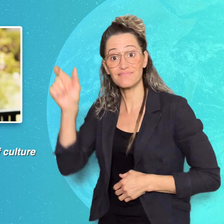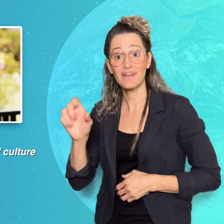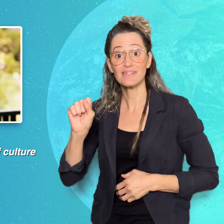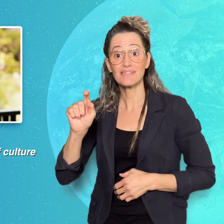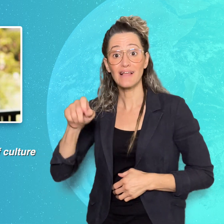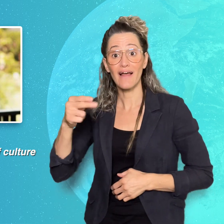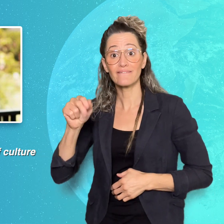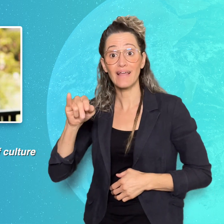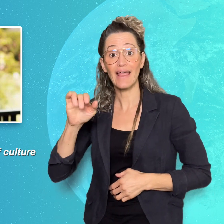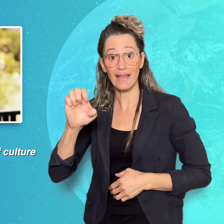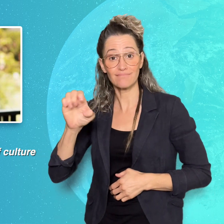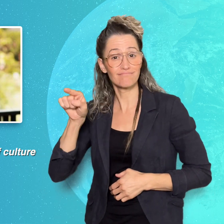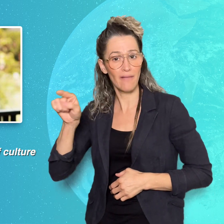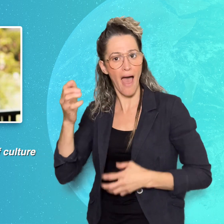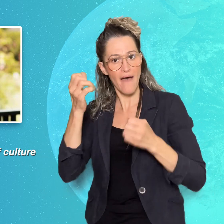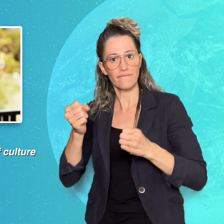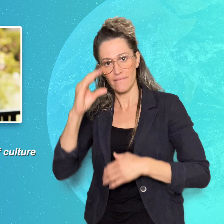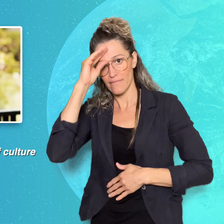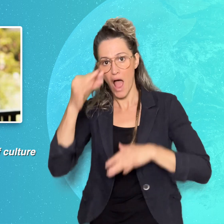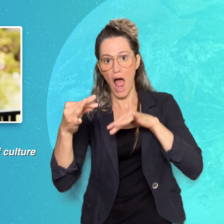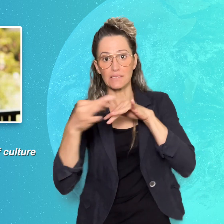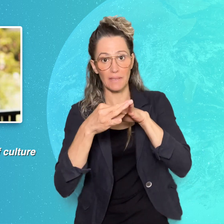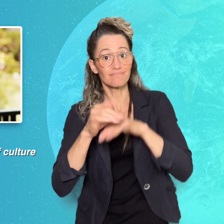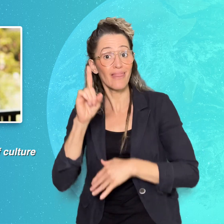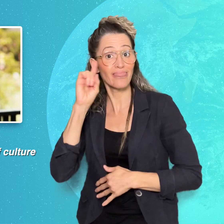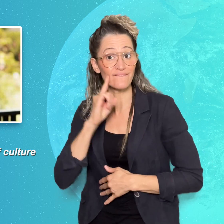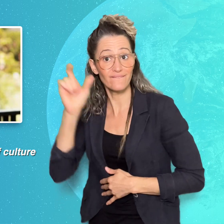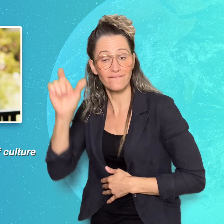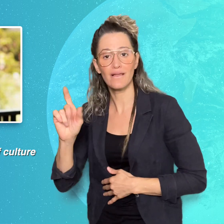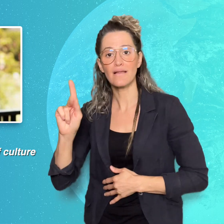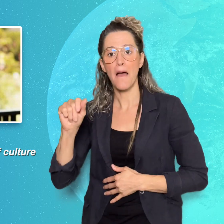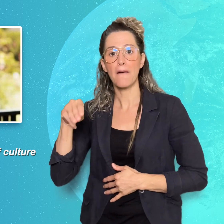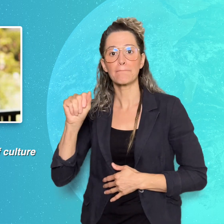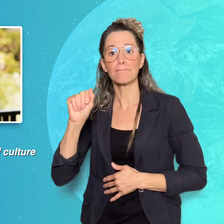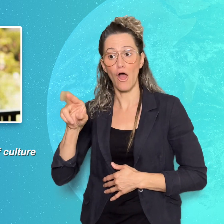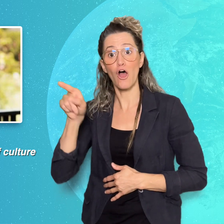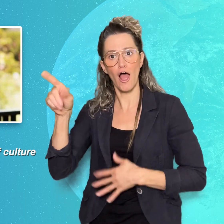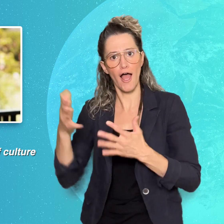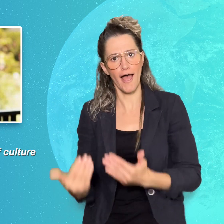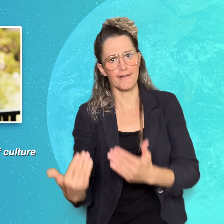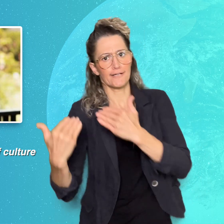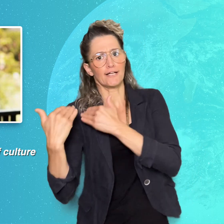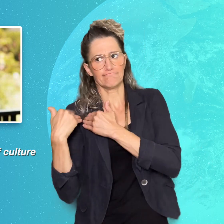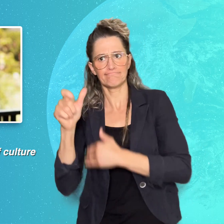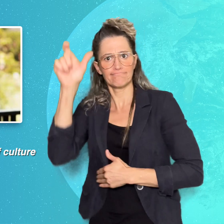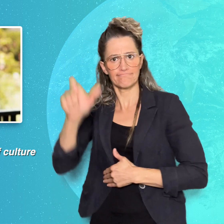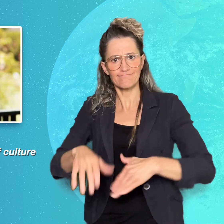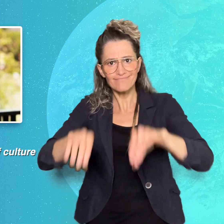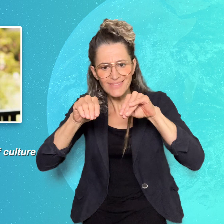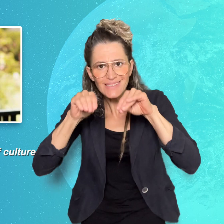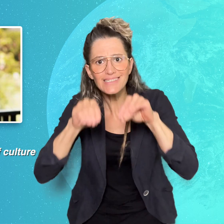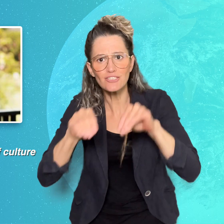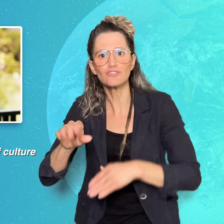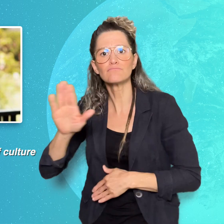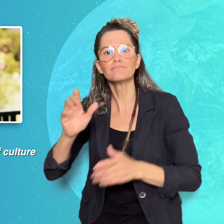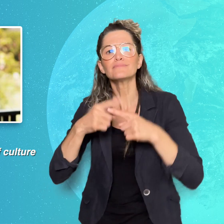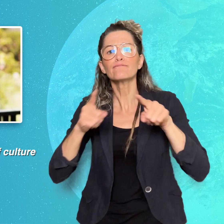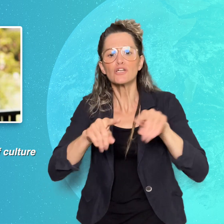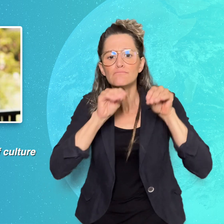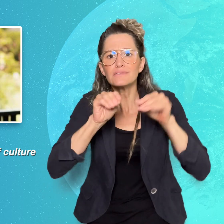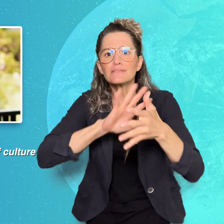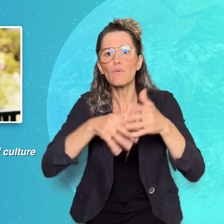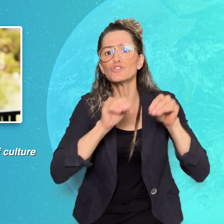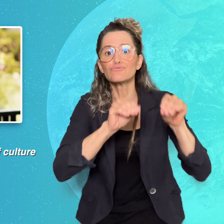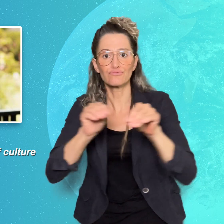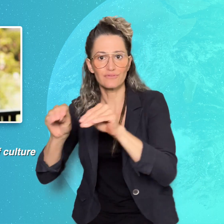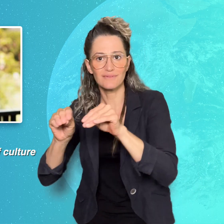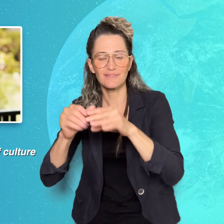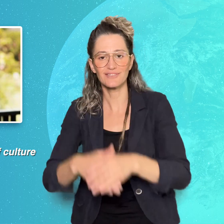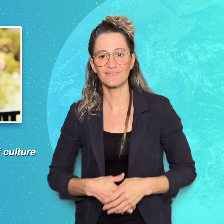husband Kamar is the main teacher for the company’s courses.